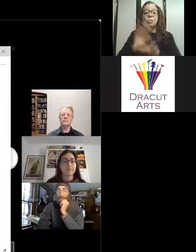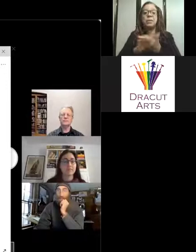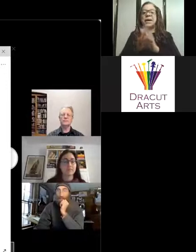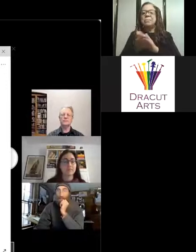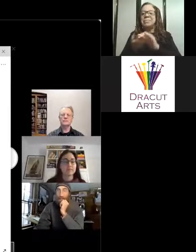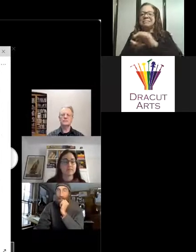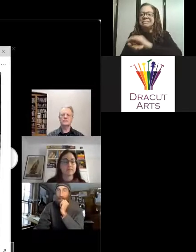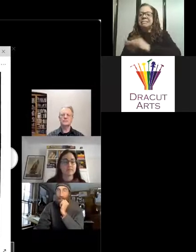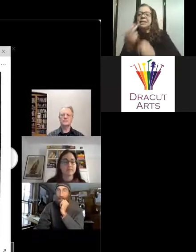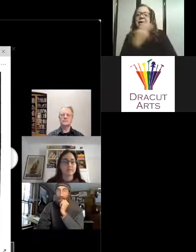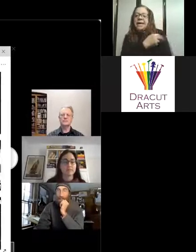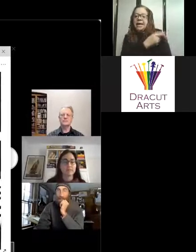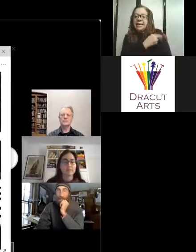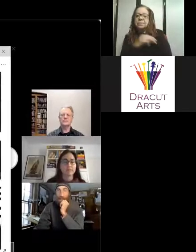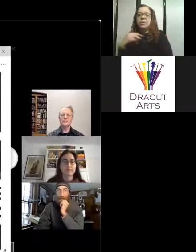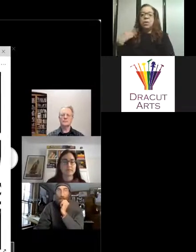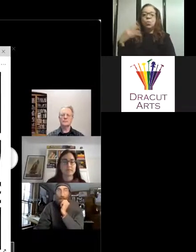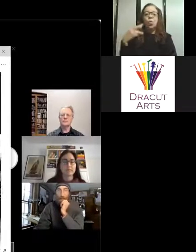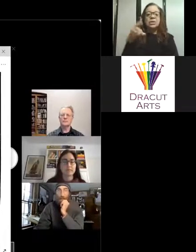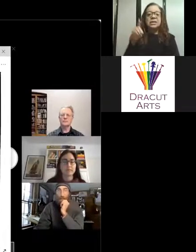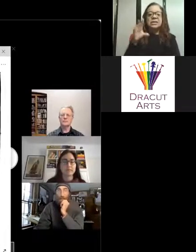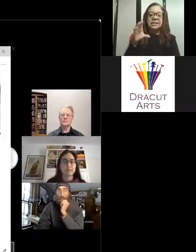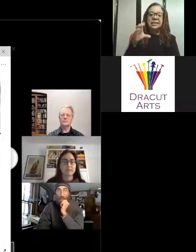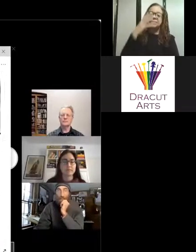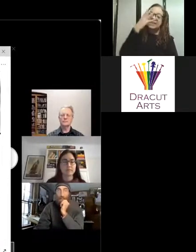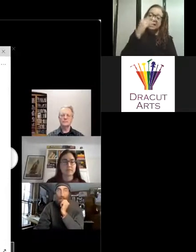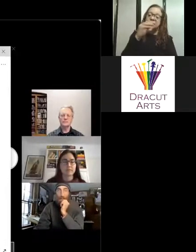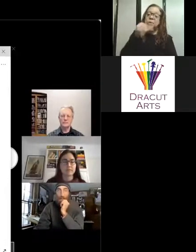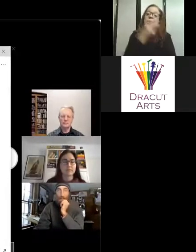D.C. Uh, and here he is sleeping in a bed among other patients um in a